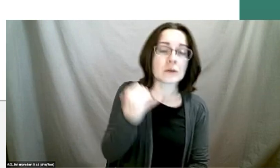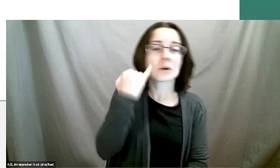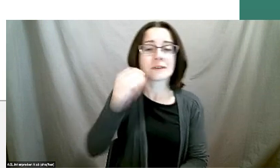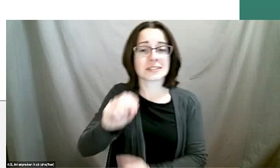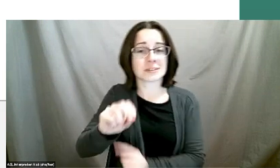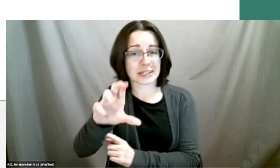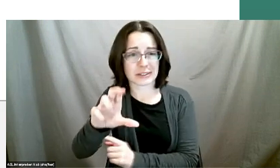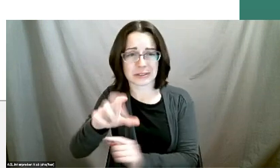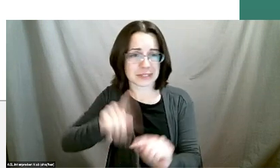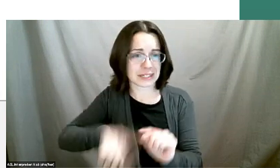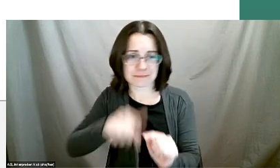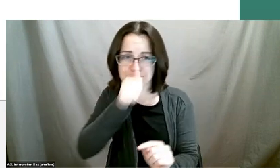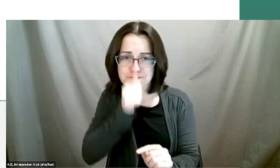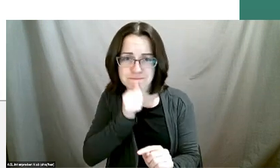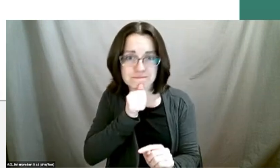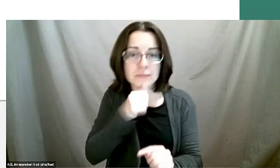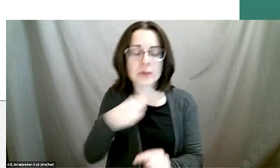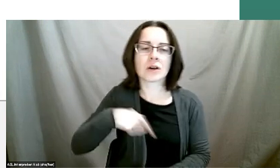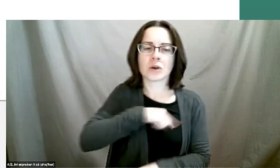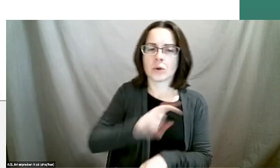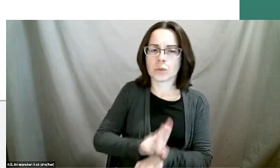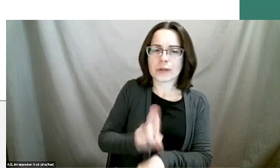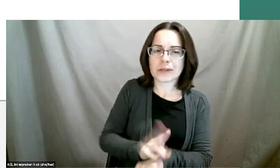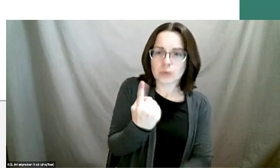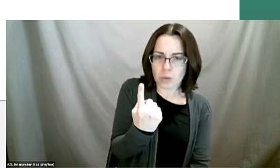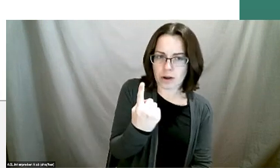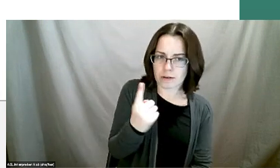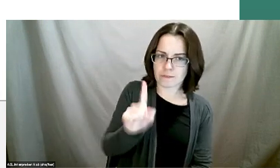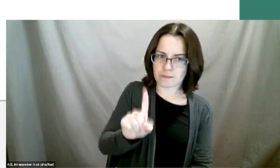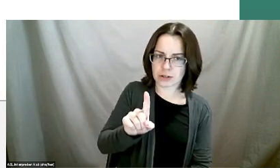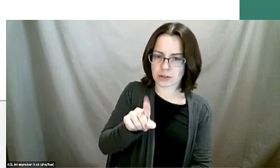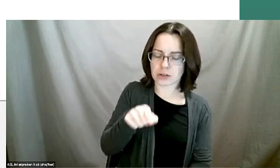we just use a single finger at the vaginal opening and then slide